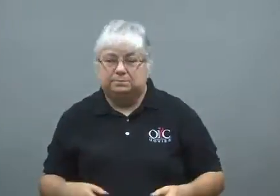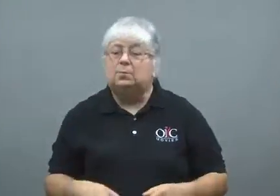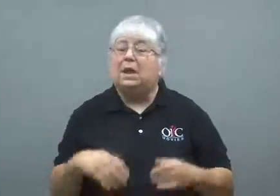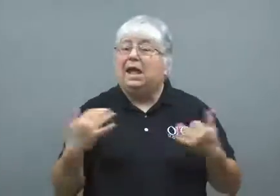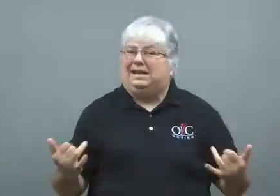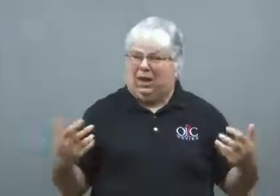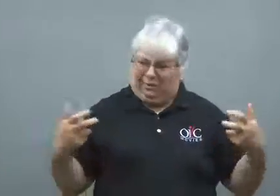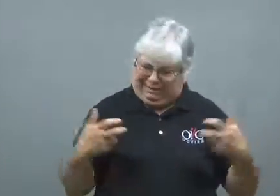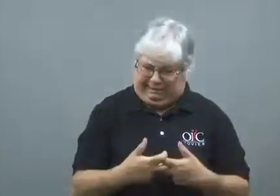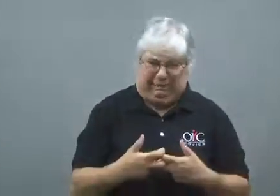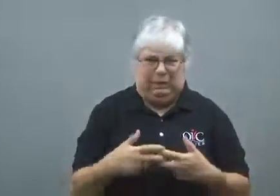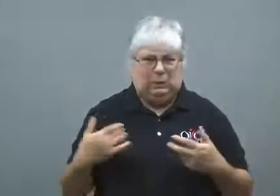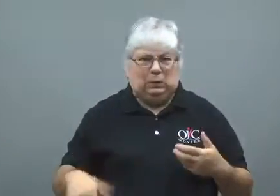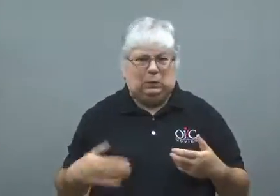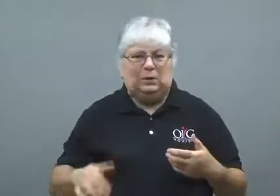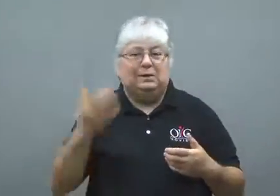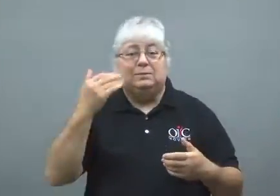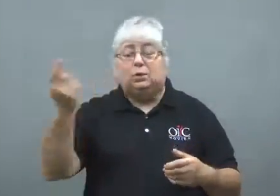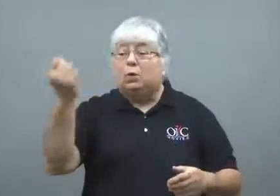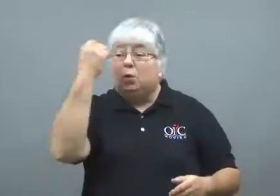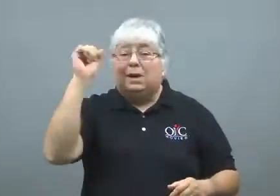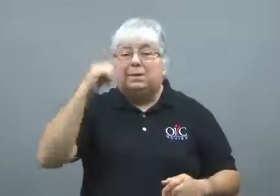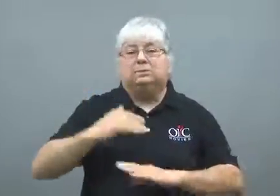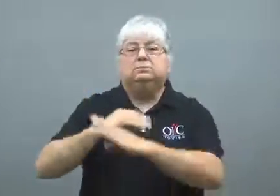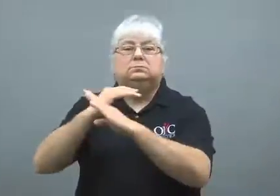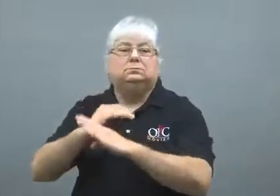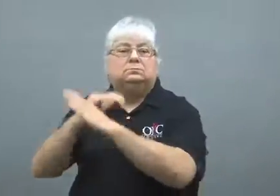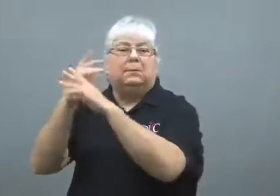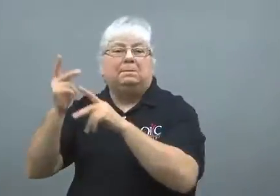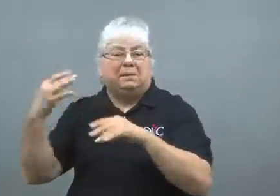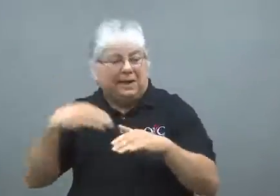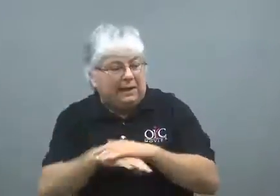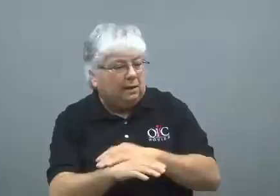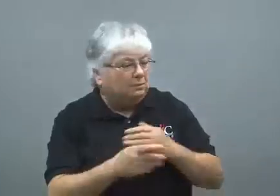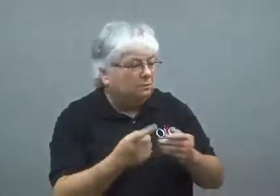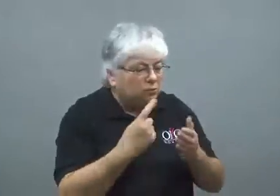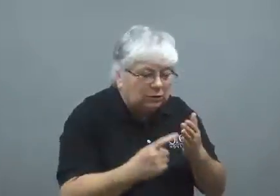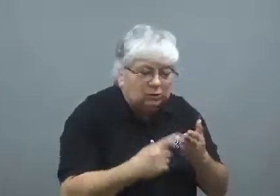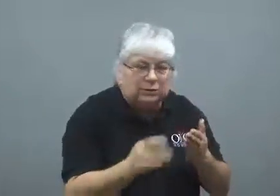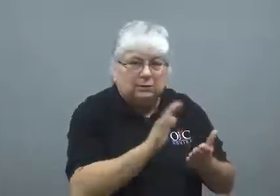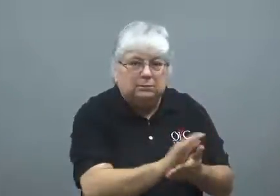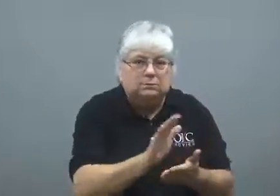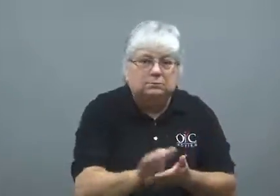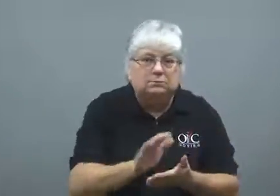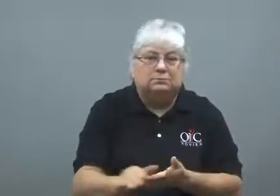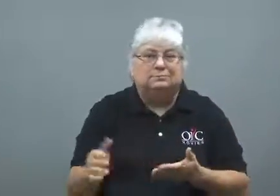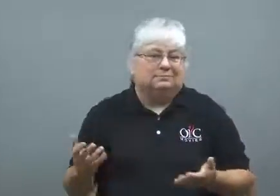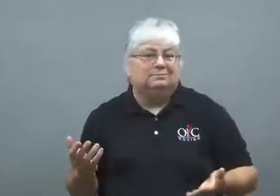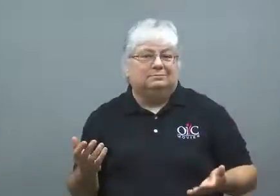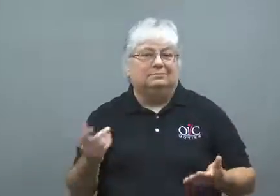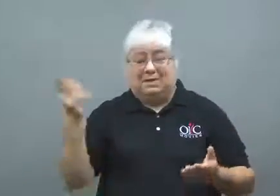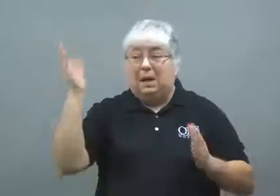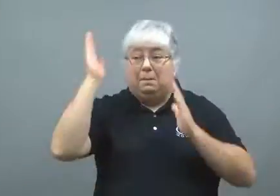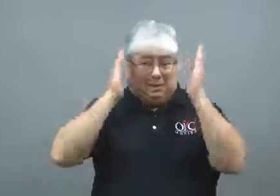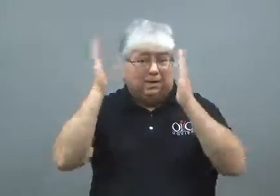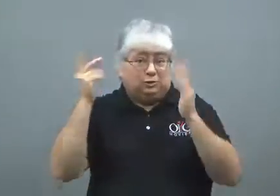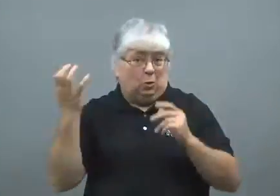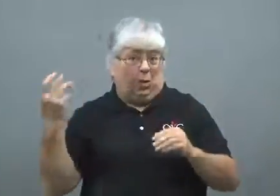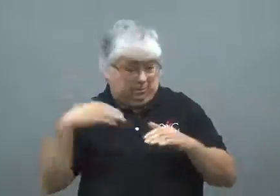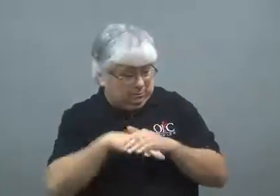The rebels haven't allowed investigators access to the wreckage, which is an issue.